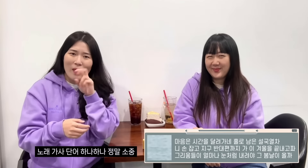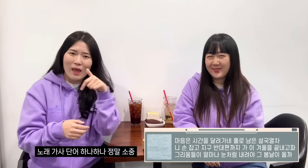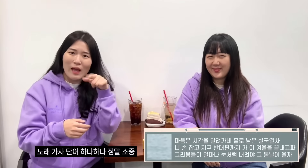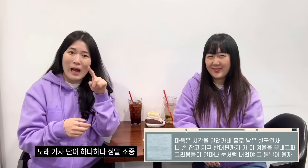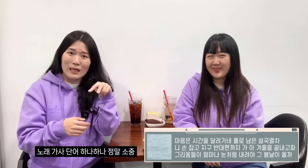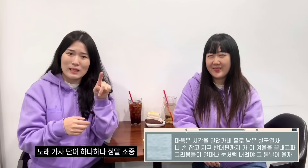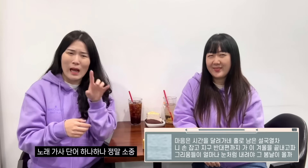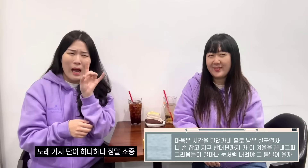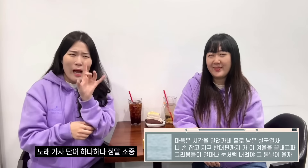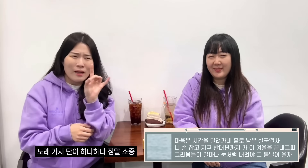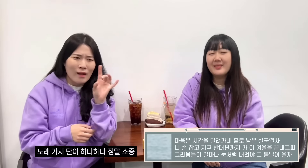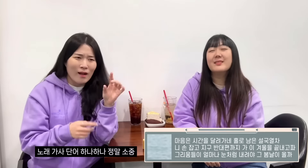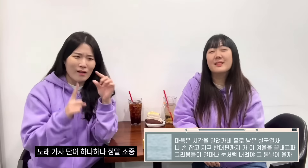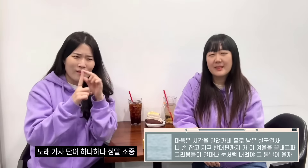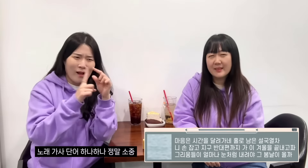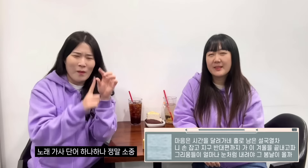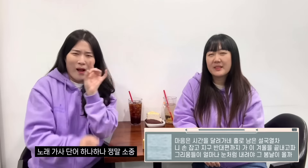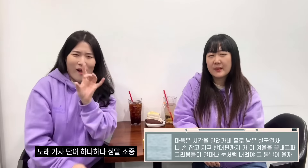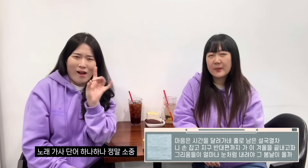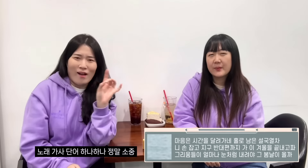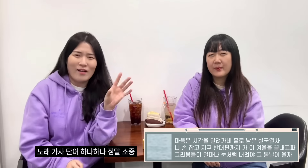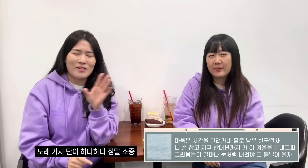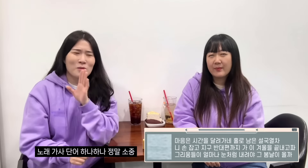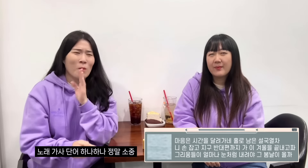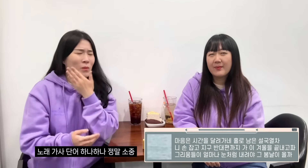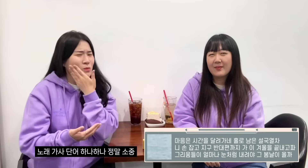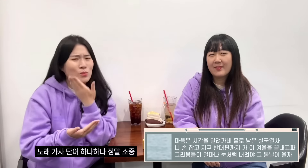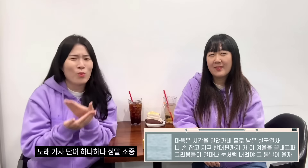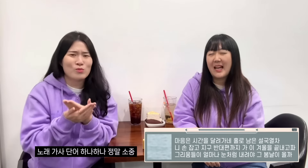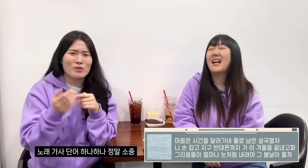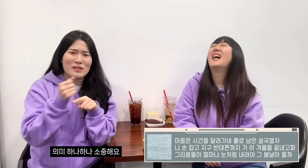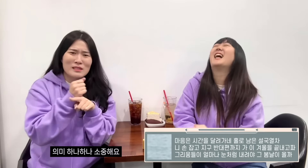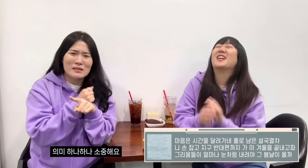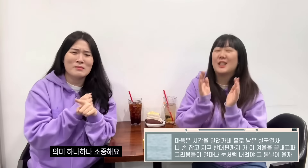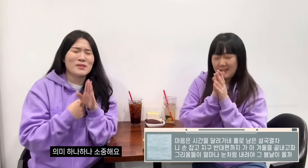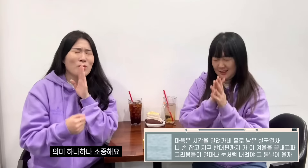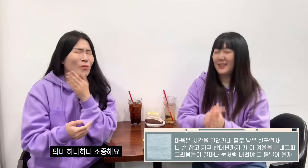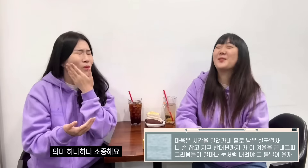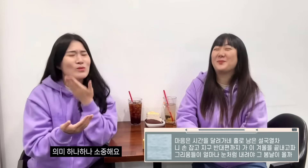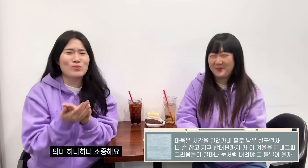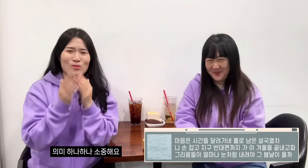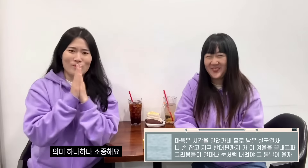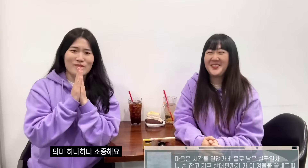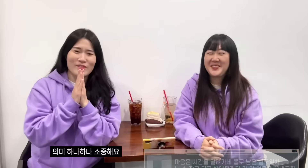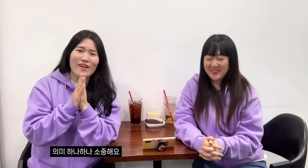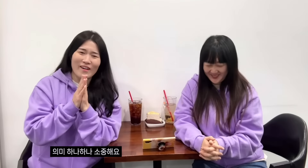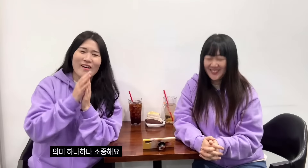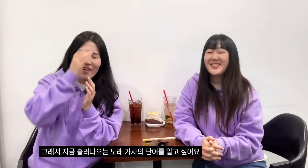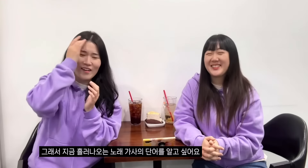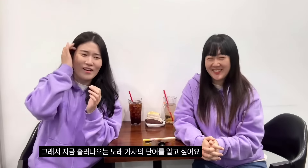every single word of the song is precious, every single meaning is precious.